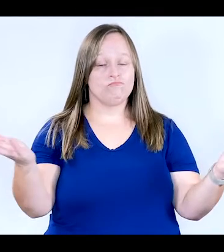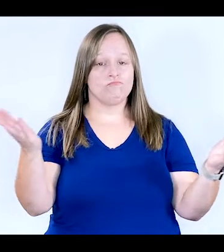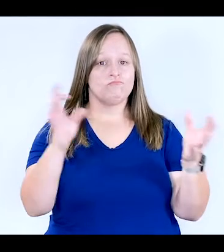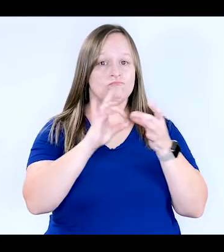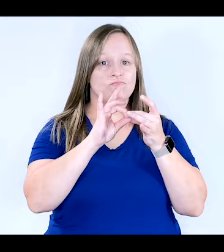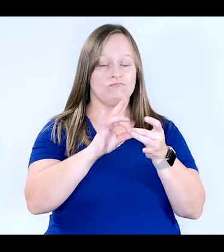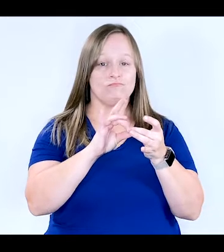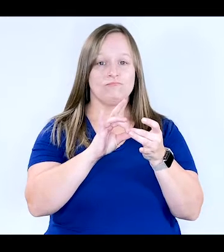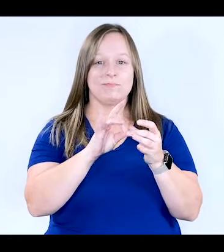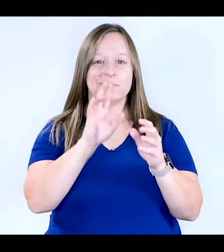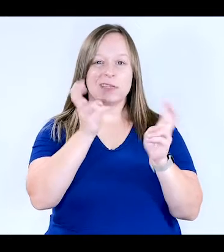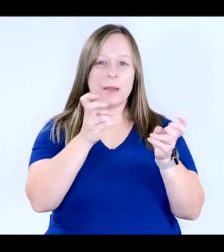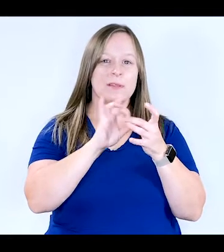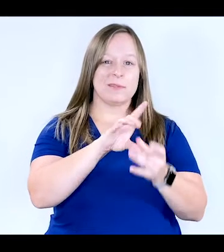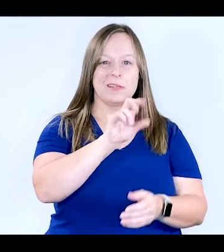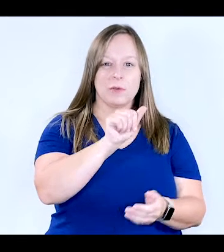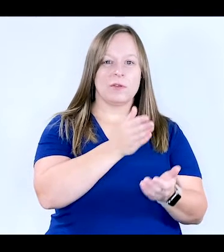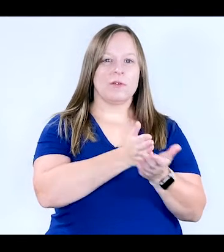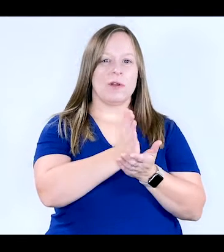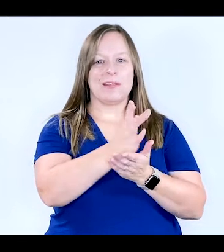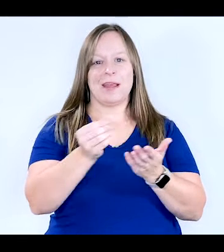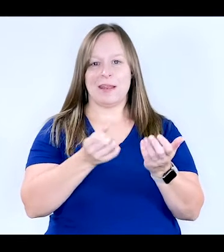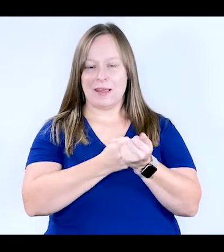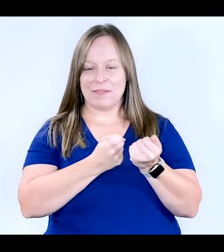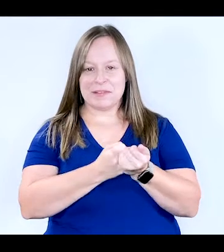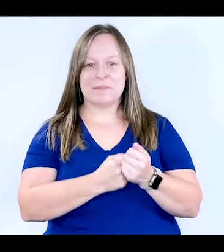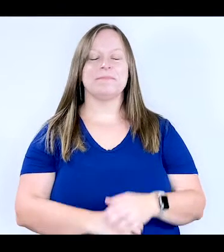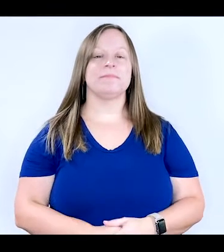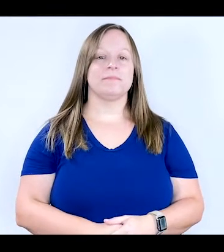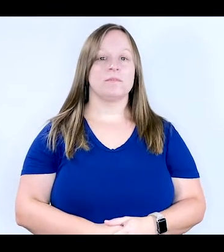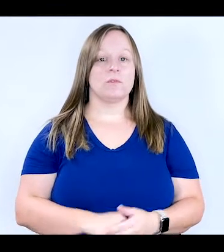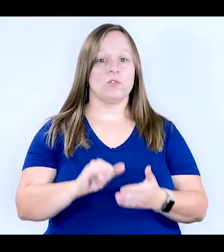most relevant topics regarding disability rights and advocacy. As New